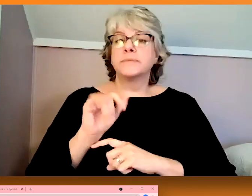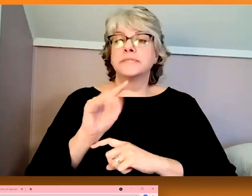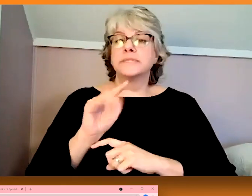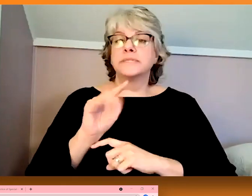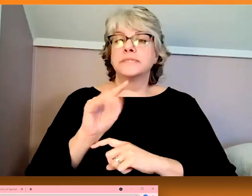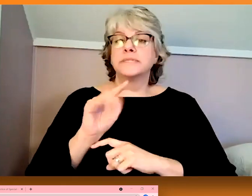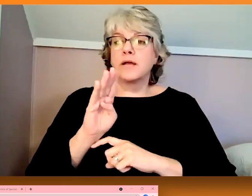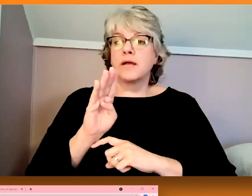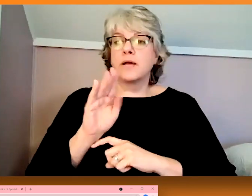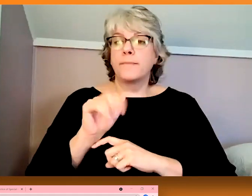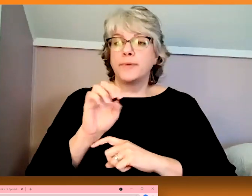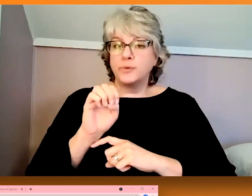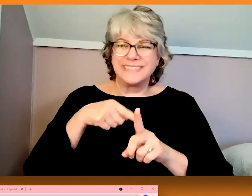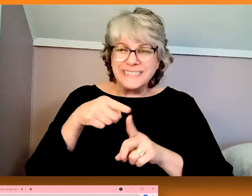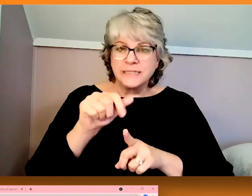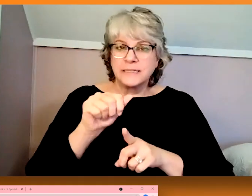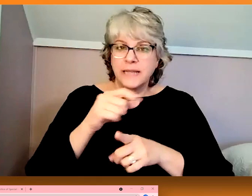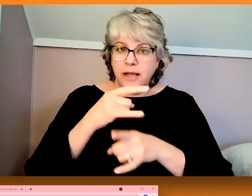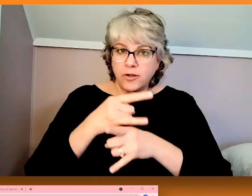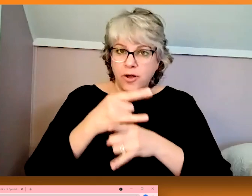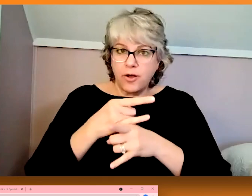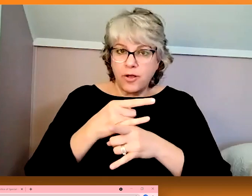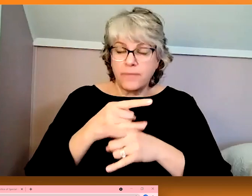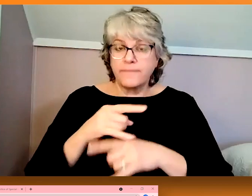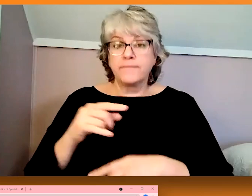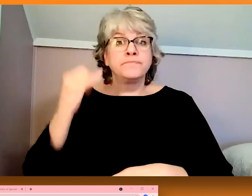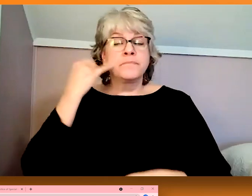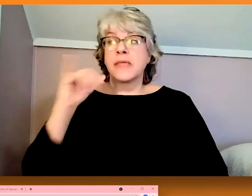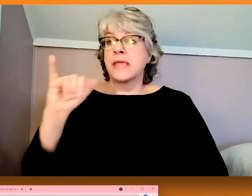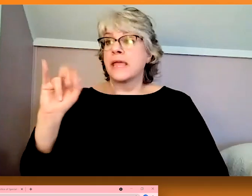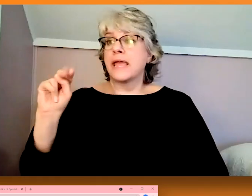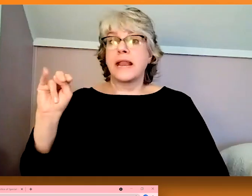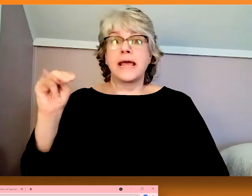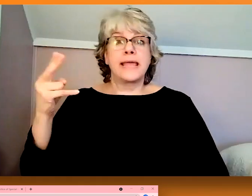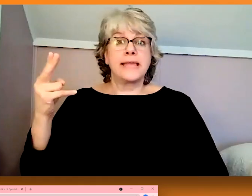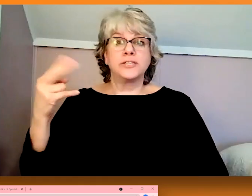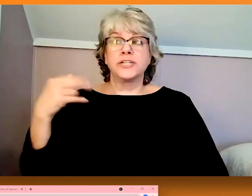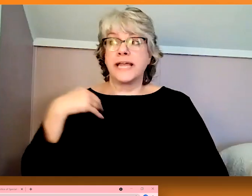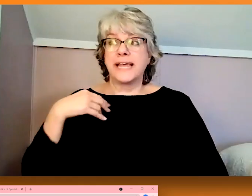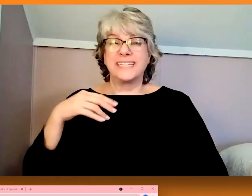then if NIH has this new opportunity that has all those keywords,